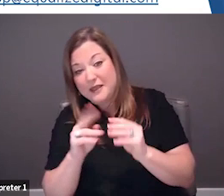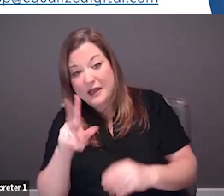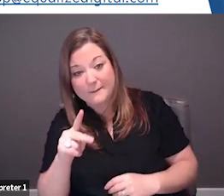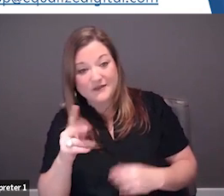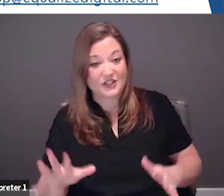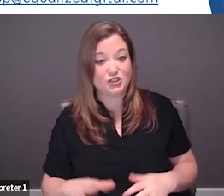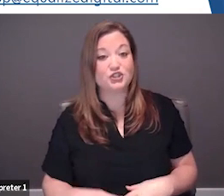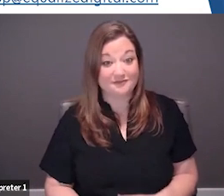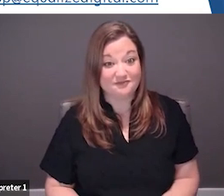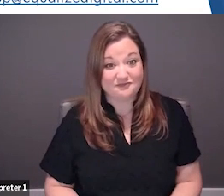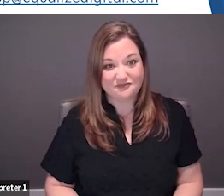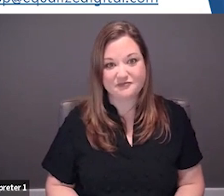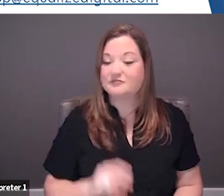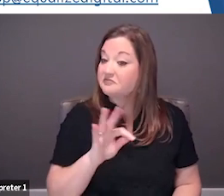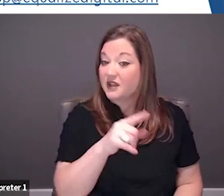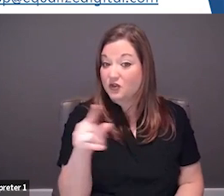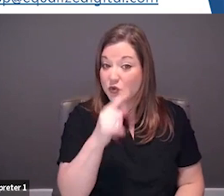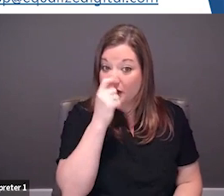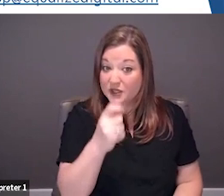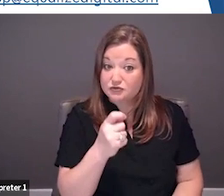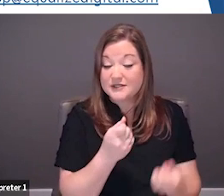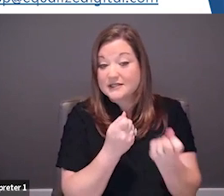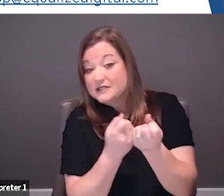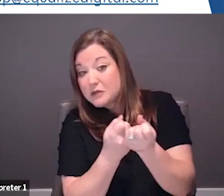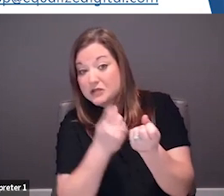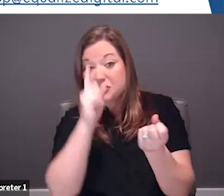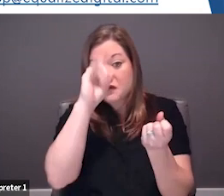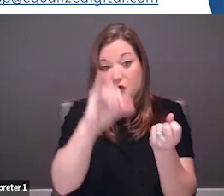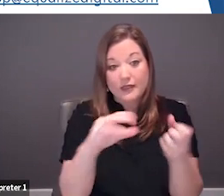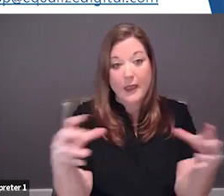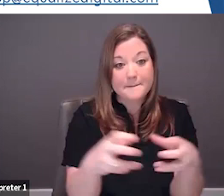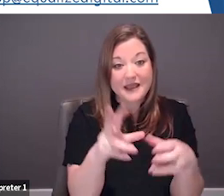If you are interested in sponsoring the meetup, please contact us.